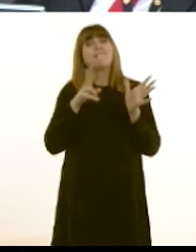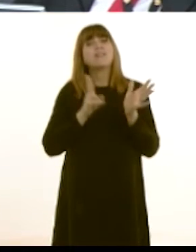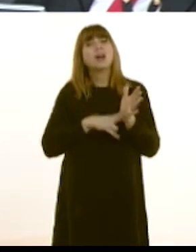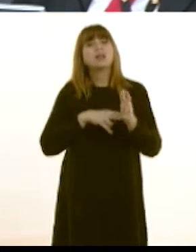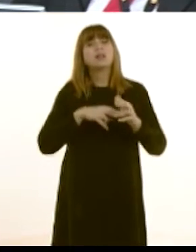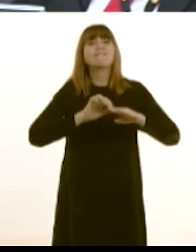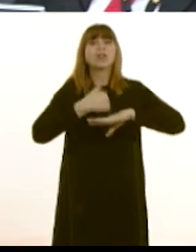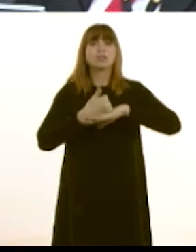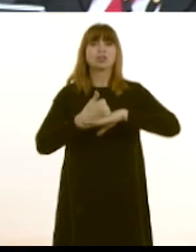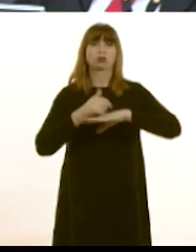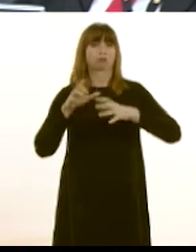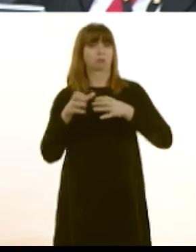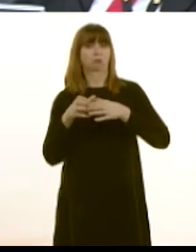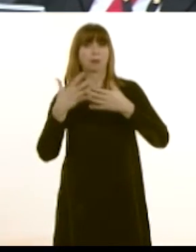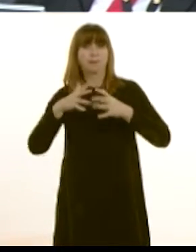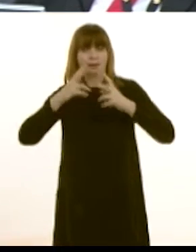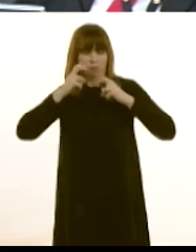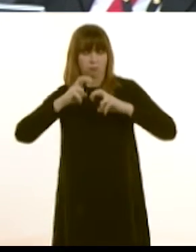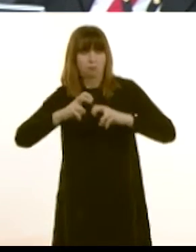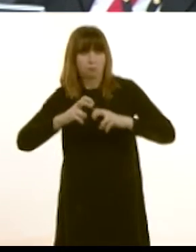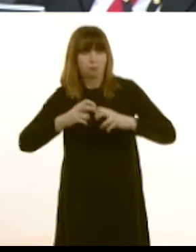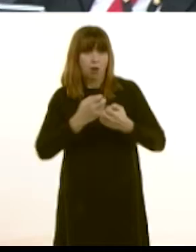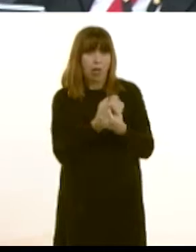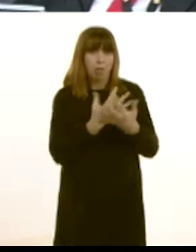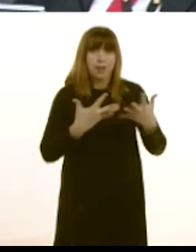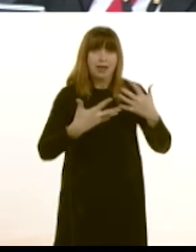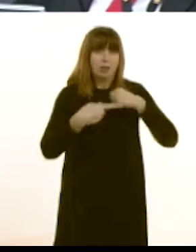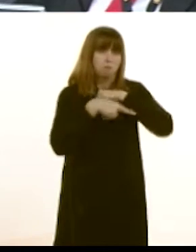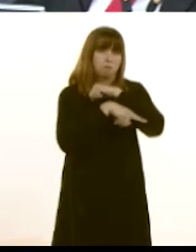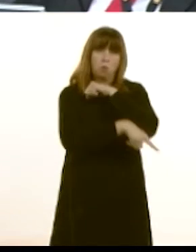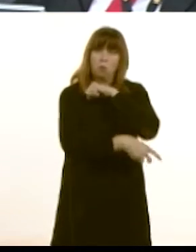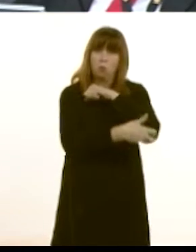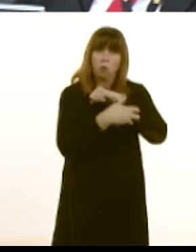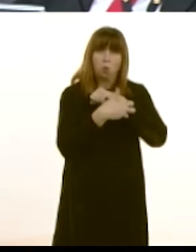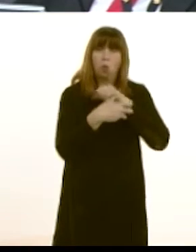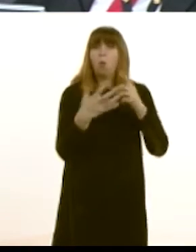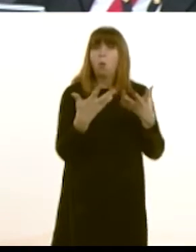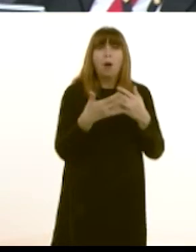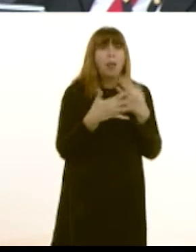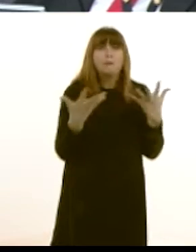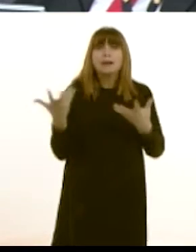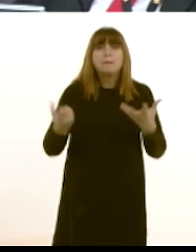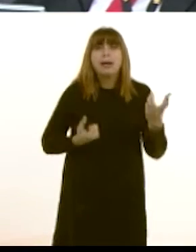recent report highlighting the numbers of children in Wales in households in receipt of some type of benefits show.